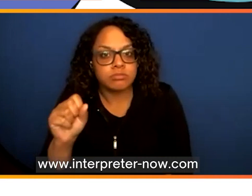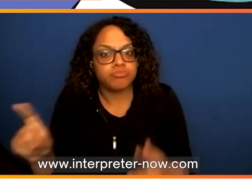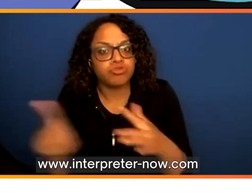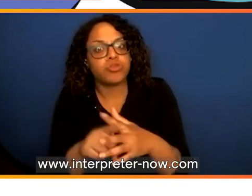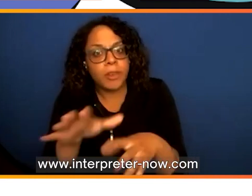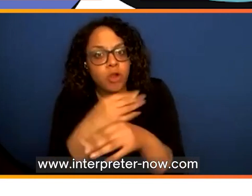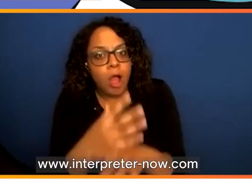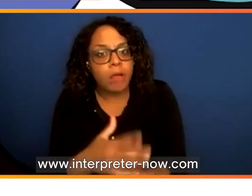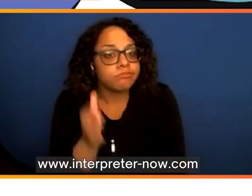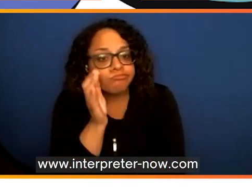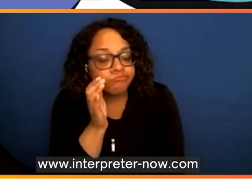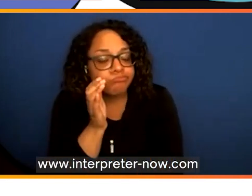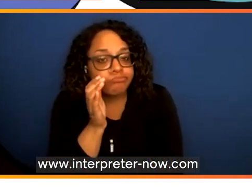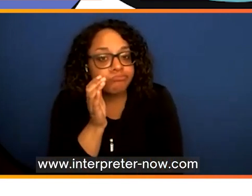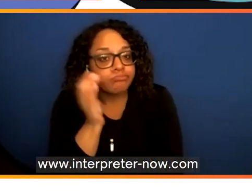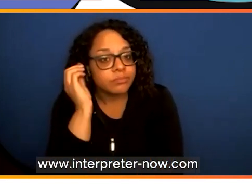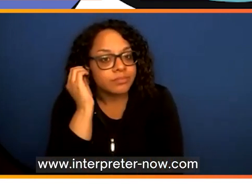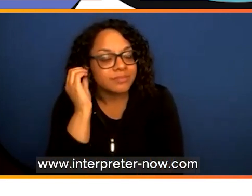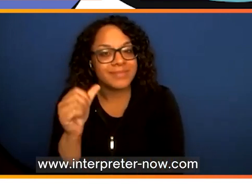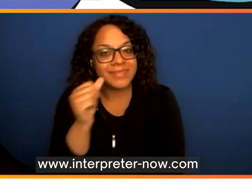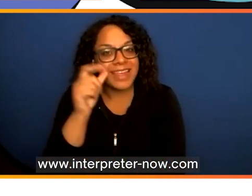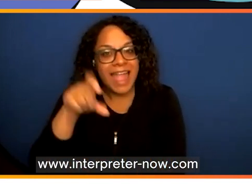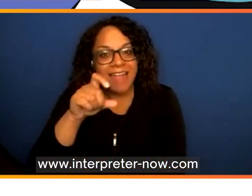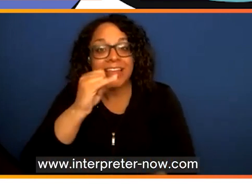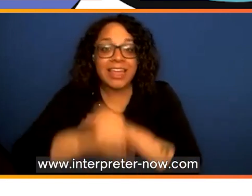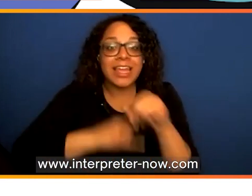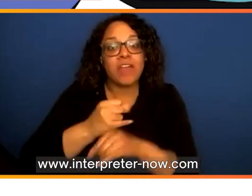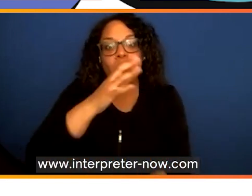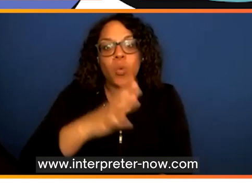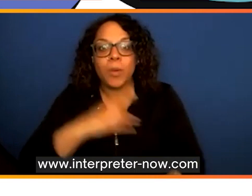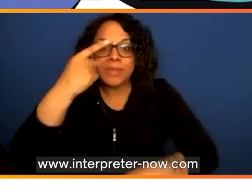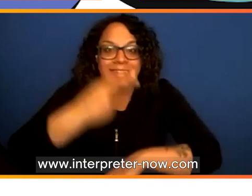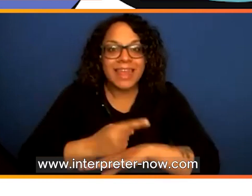or quarterly or whatever call, show up and just learn what they're talking about.